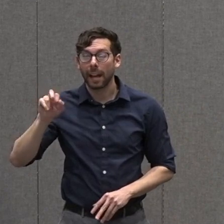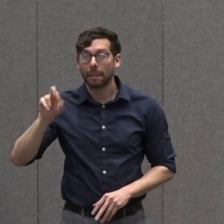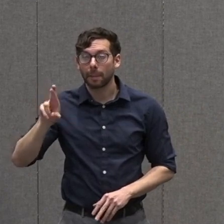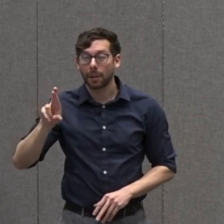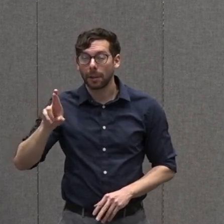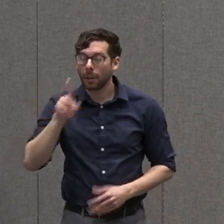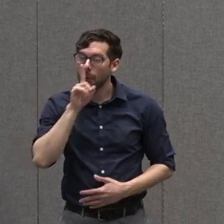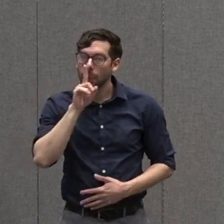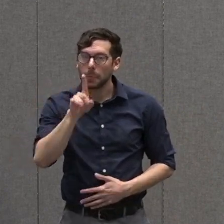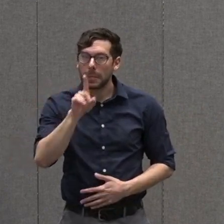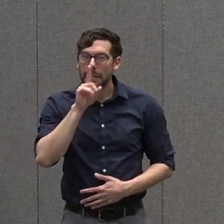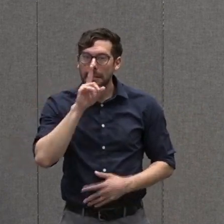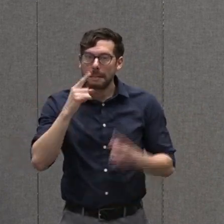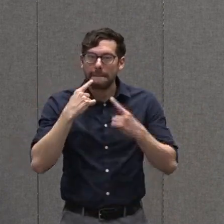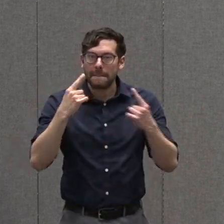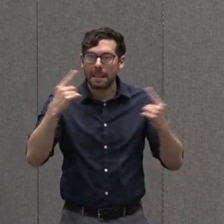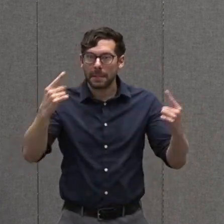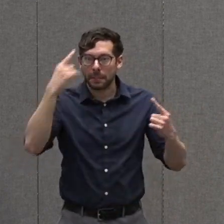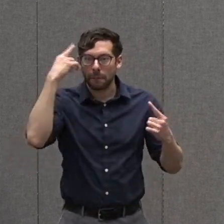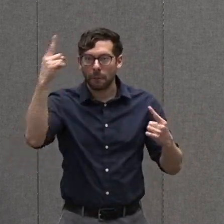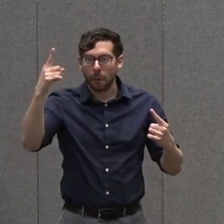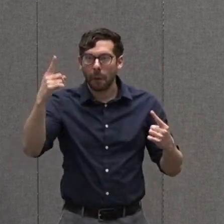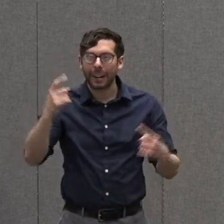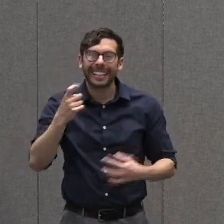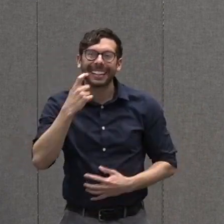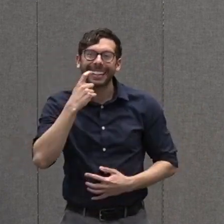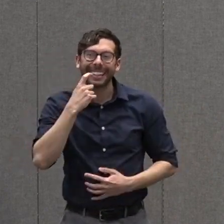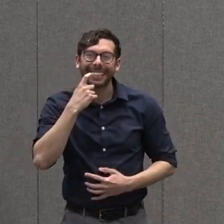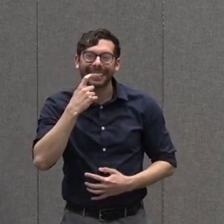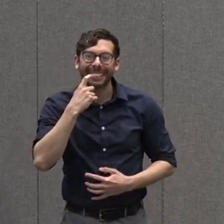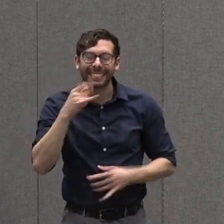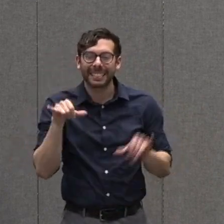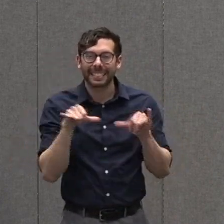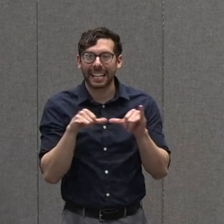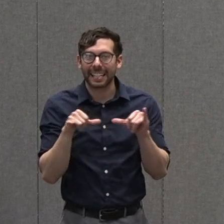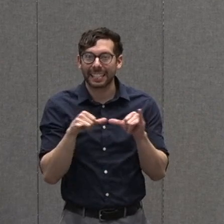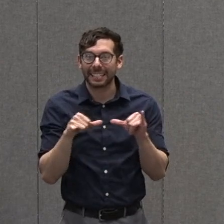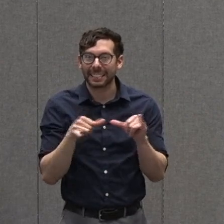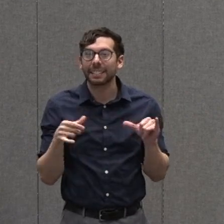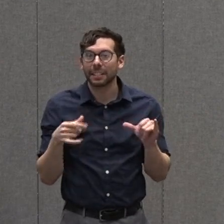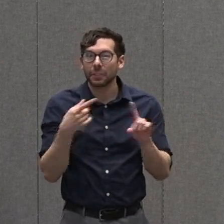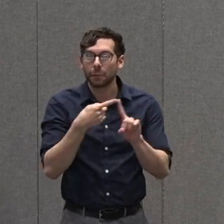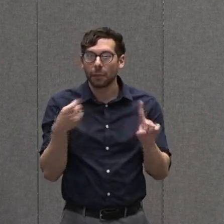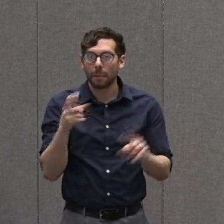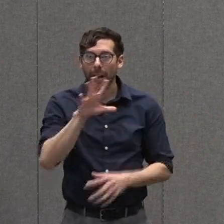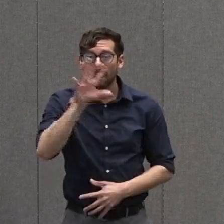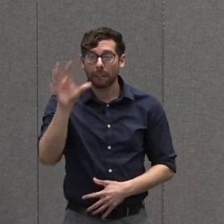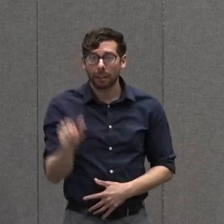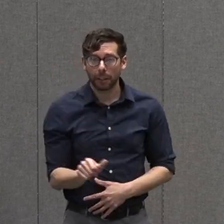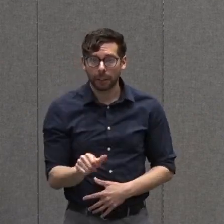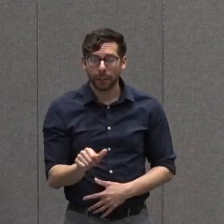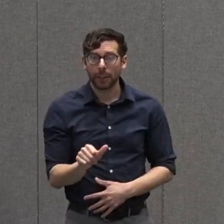That's probably from a four foot Gaboon viper, from Africa. Wow. And the fang's quite a bit longer.